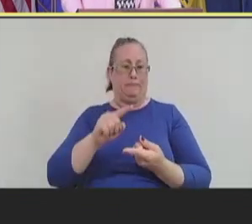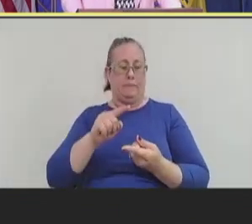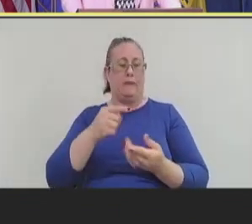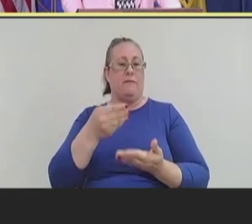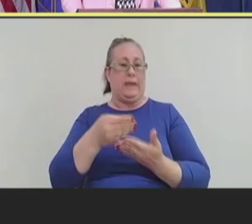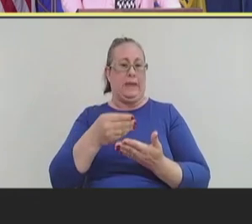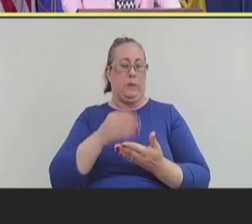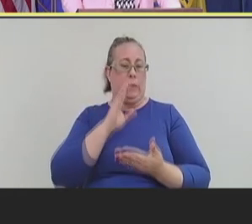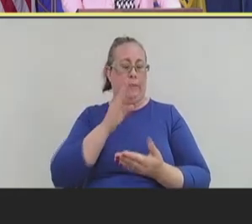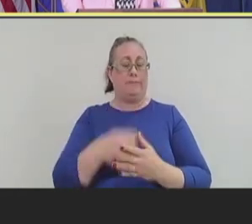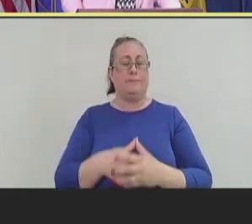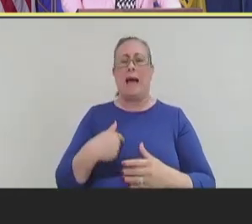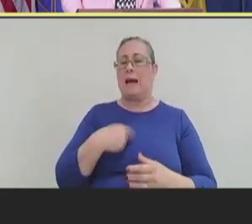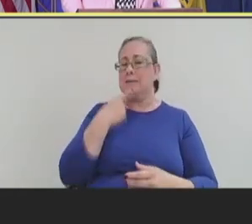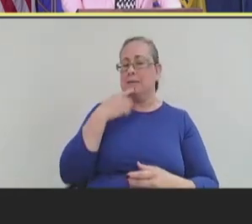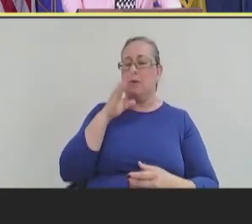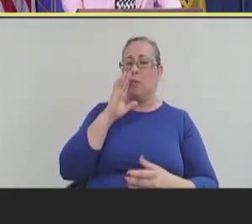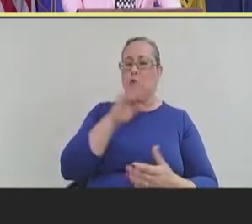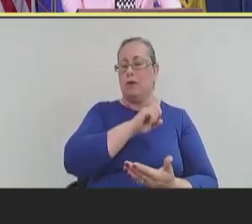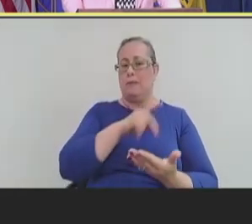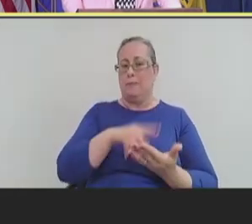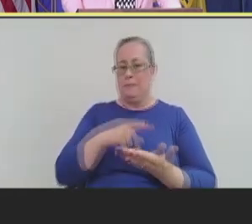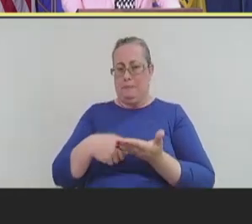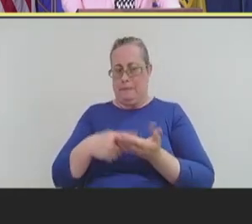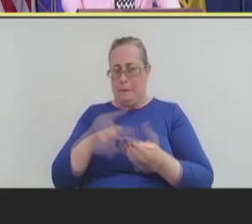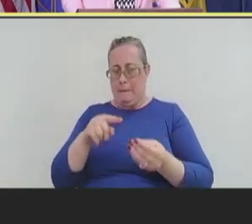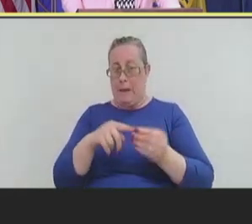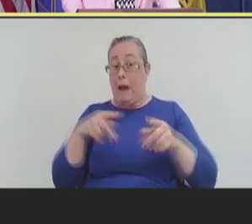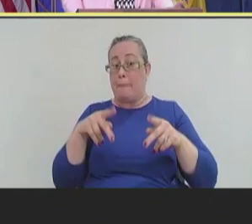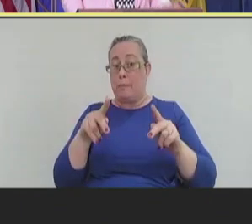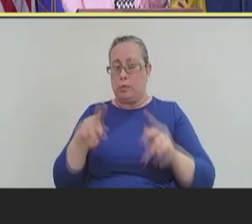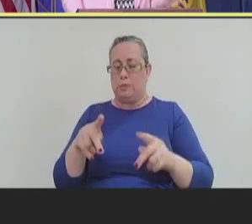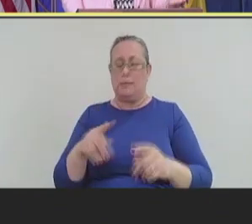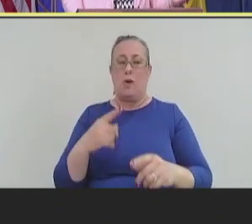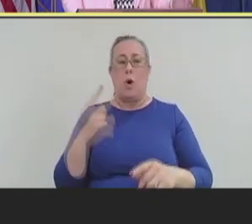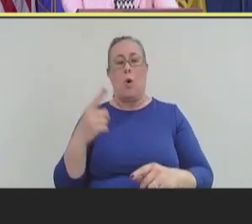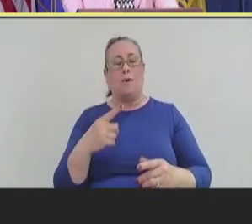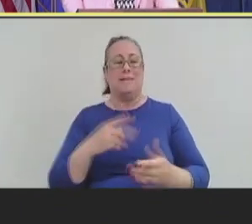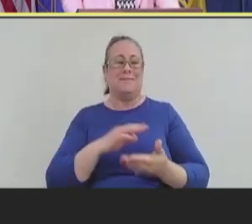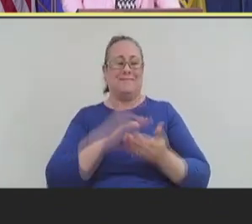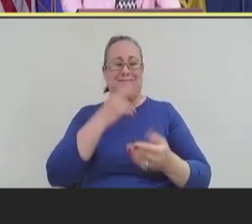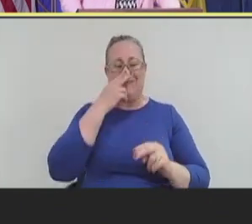So, I said I'd come back to some of the opportunities. Because it's always fun to talk about funding and be like, "Yeah , this is great." So,